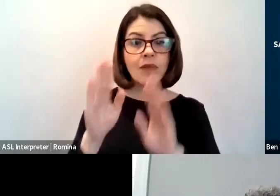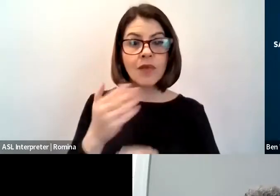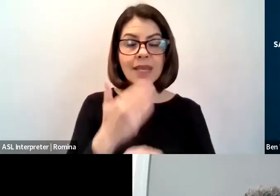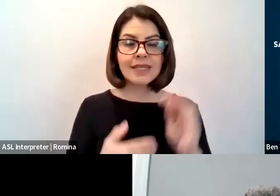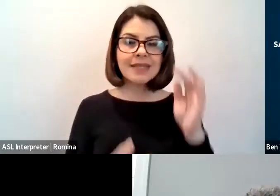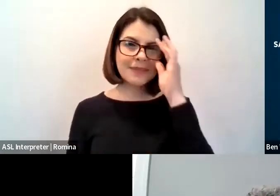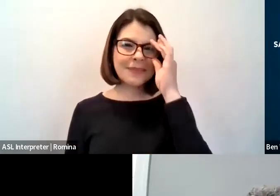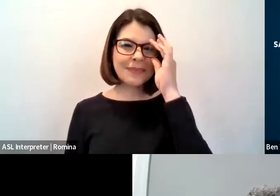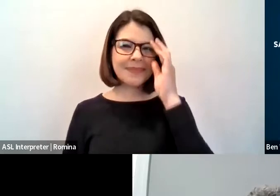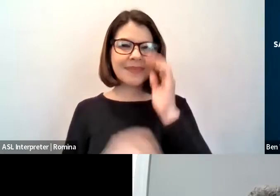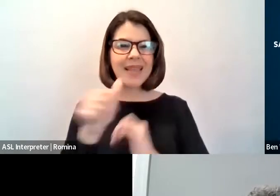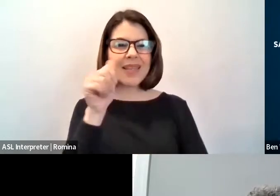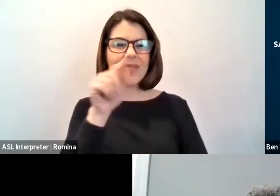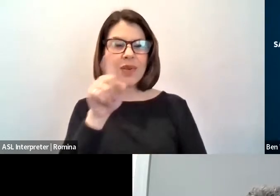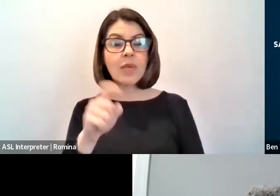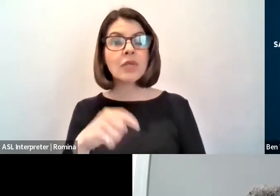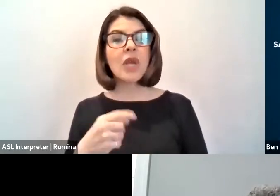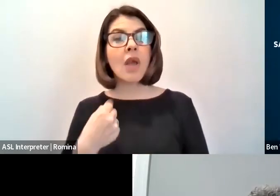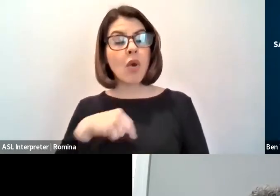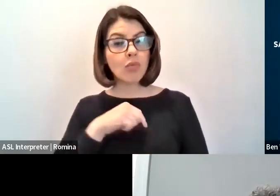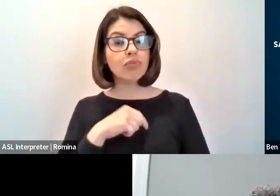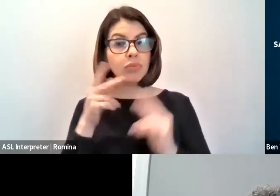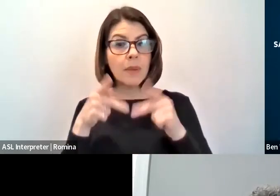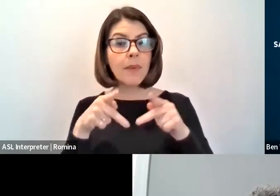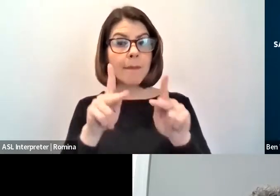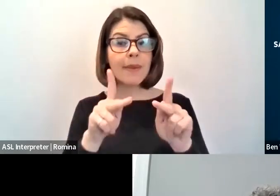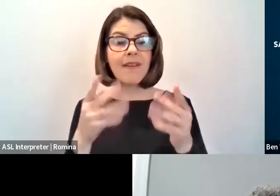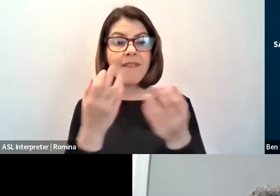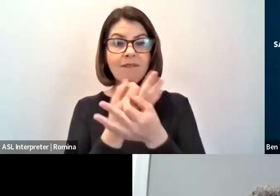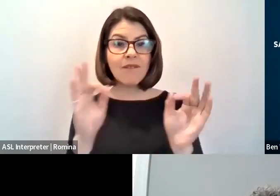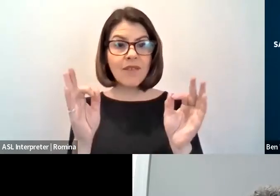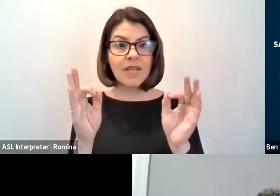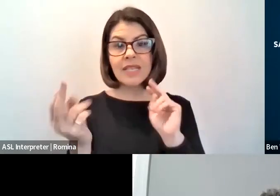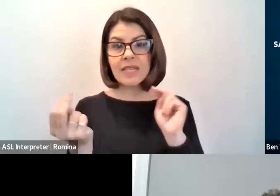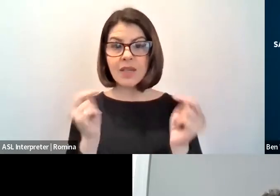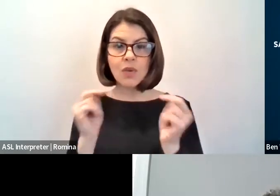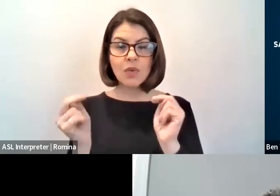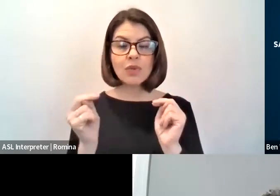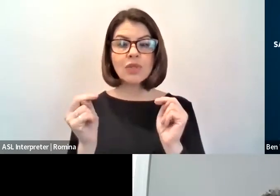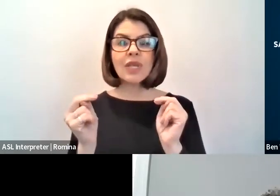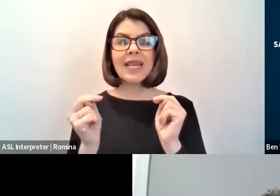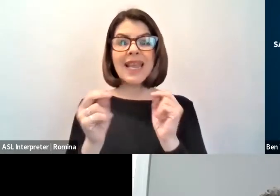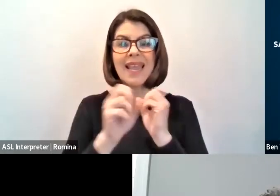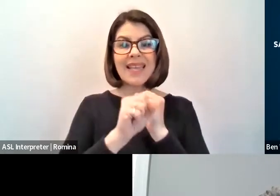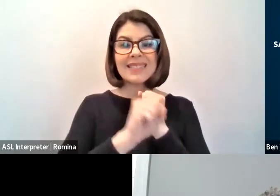Next question, are we still permitted to freely bargain for extended or unlimited editing rights